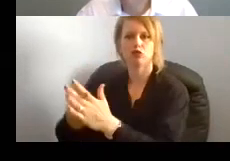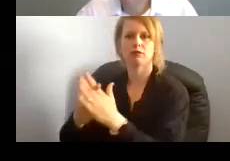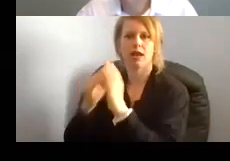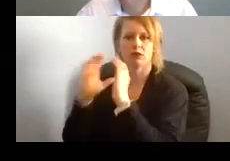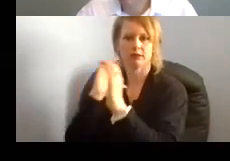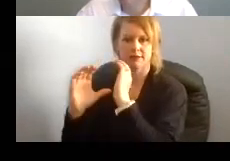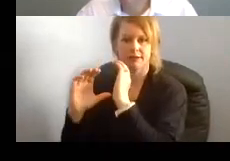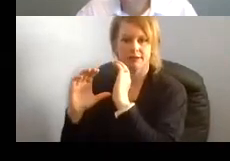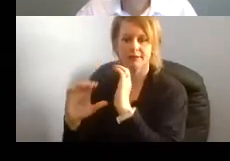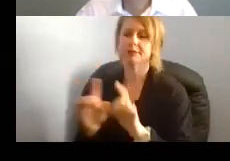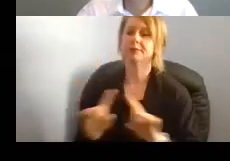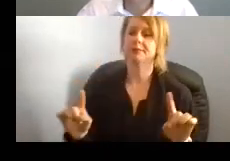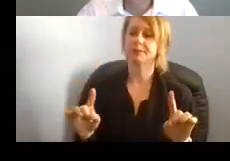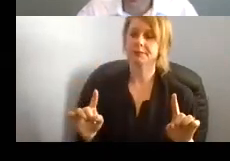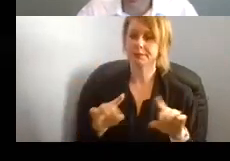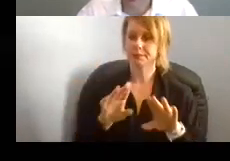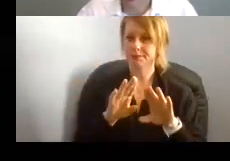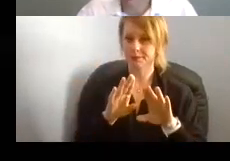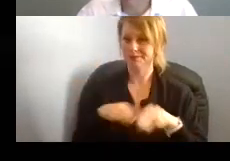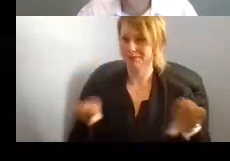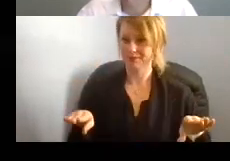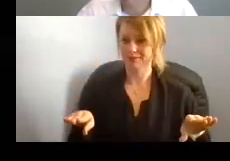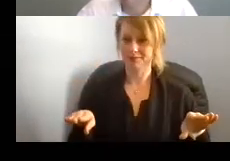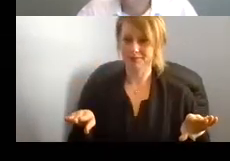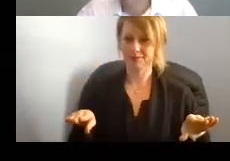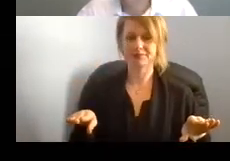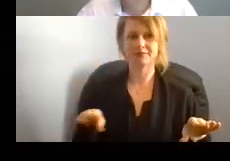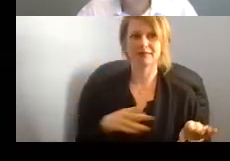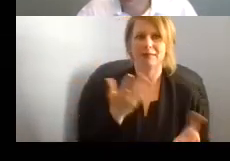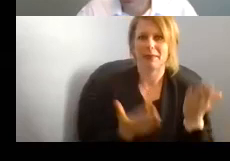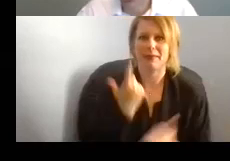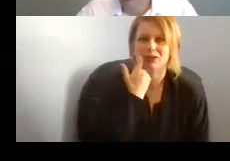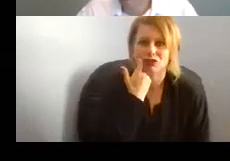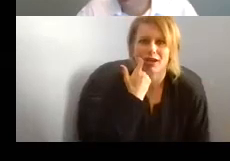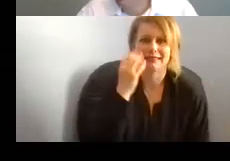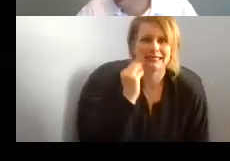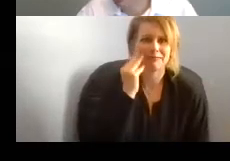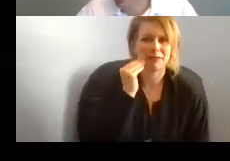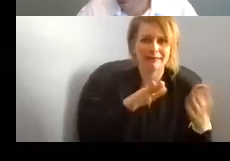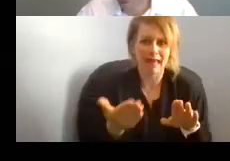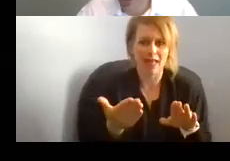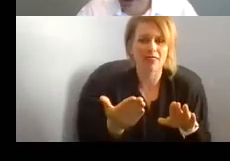But for children – if they’ve just experienced the death of their parent, and they’re 9 years old, you don’t have to start talking about a dog